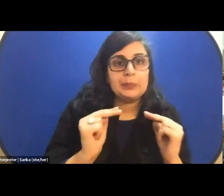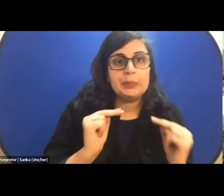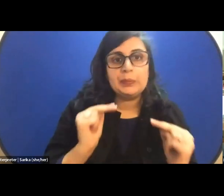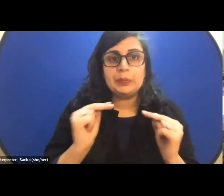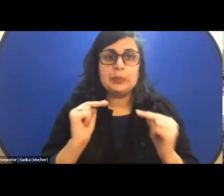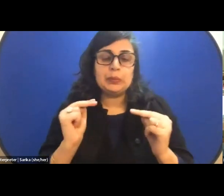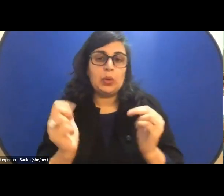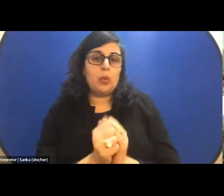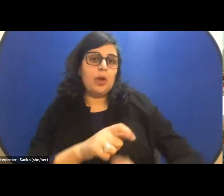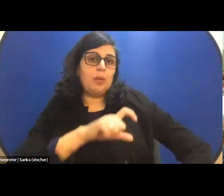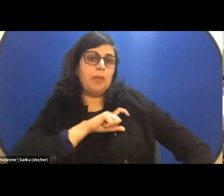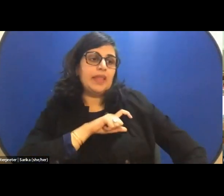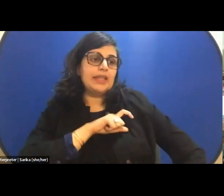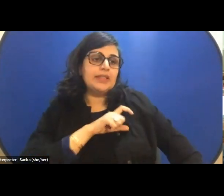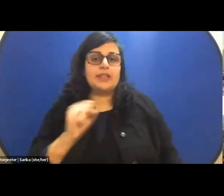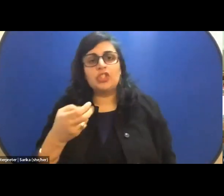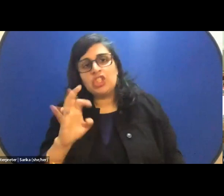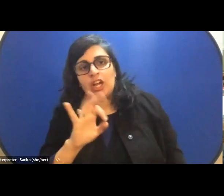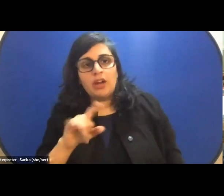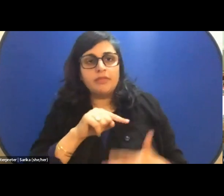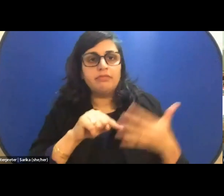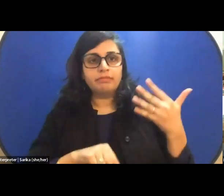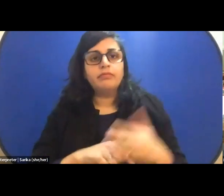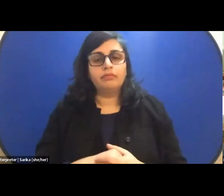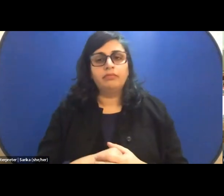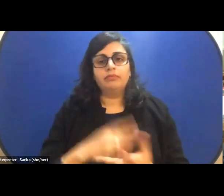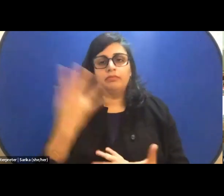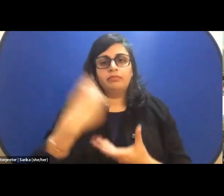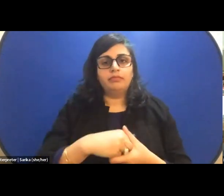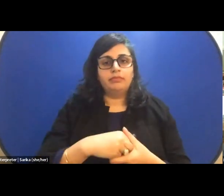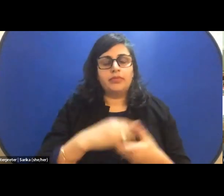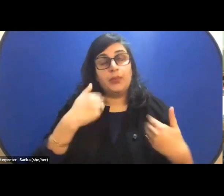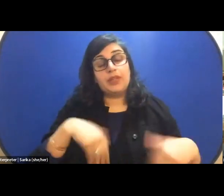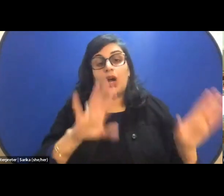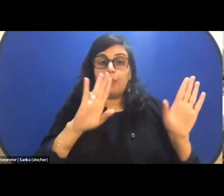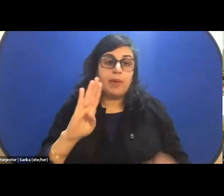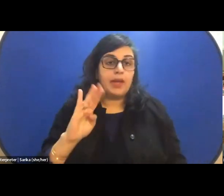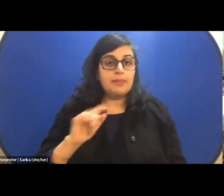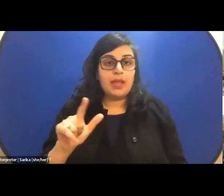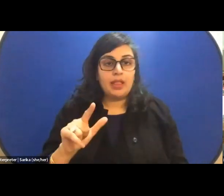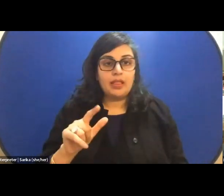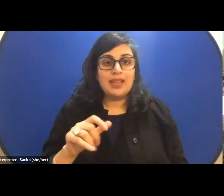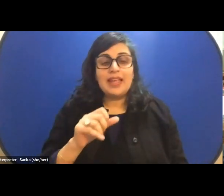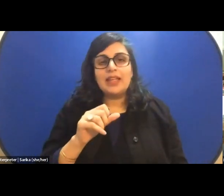know, the original bill was passed with negotiation with the police, the